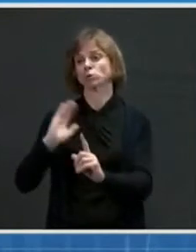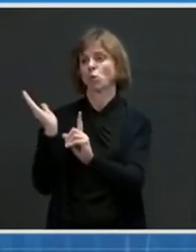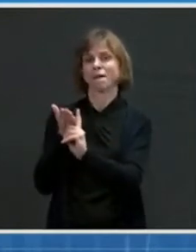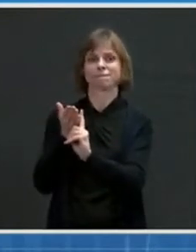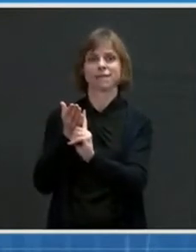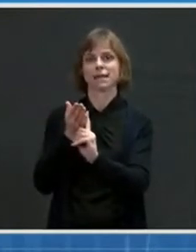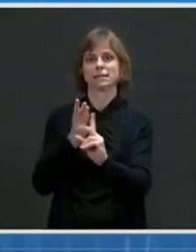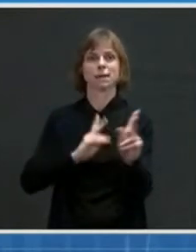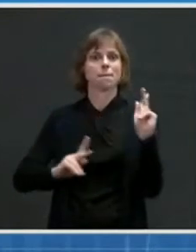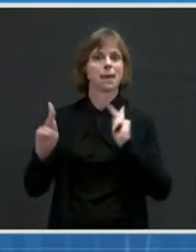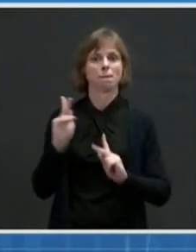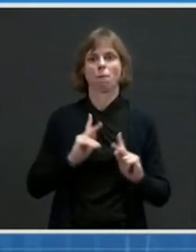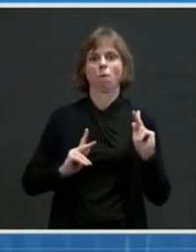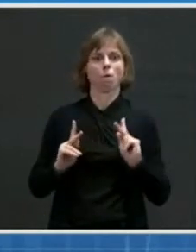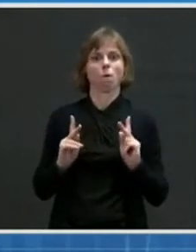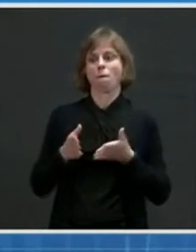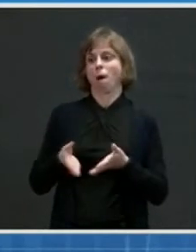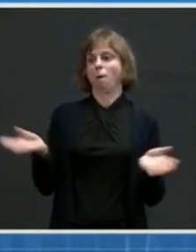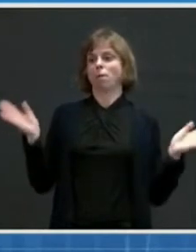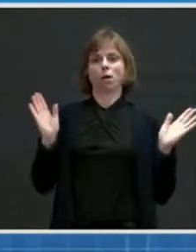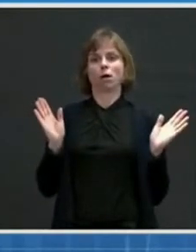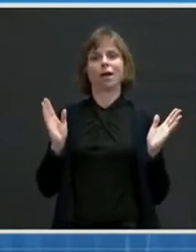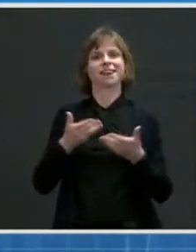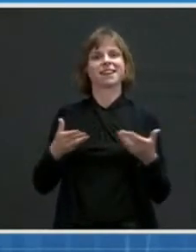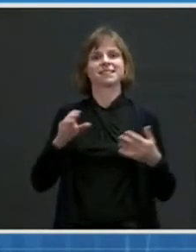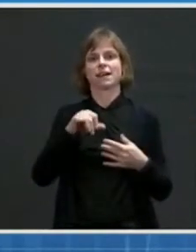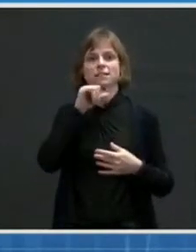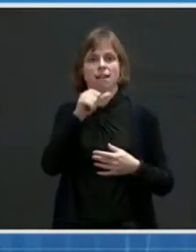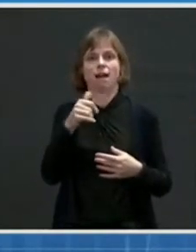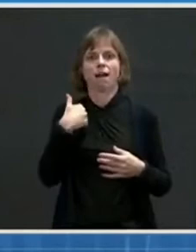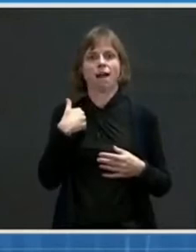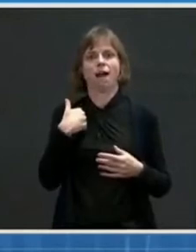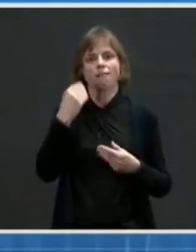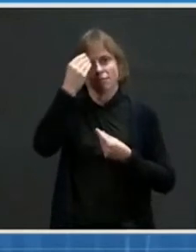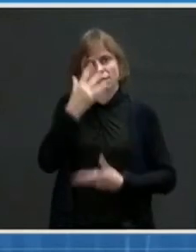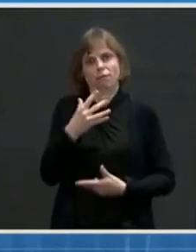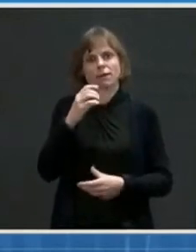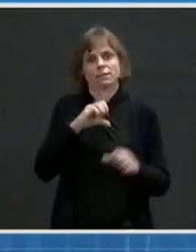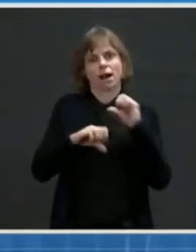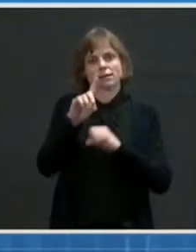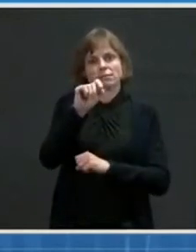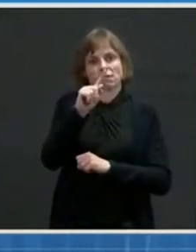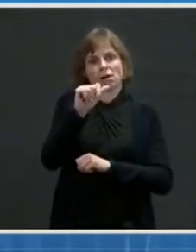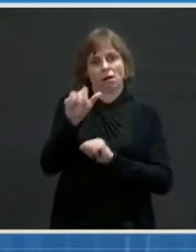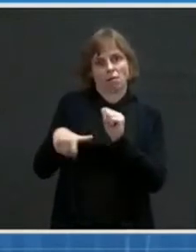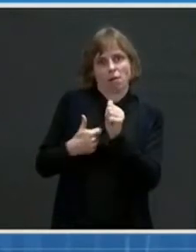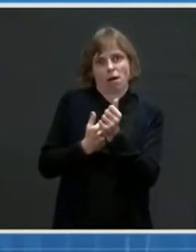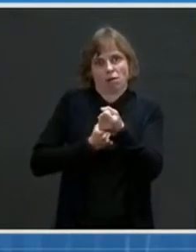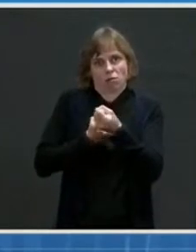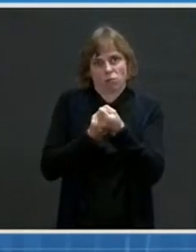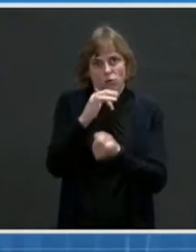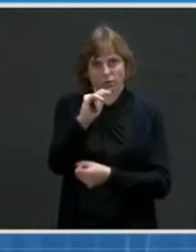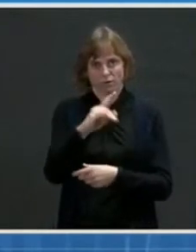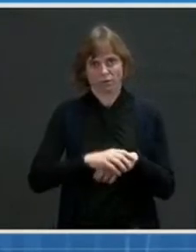TRYING TO CONVINCE THE PUBLIC OF SOMETHING THAT ISN'T NECESSARILY BASED ON DATA. I THINK YOU WILL LOOK AT THAT